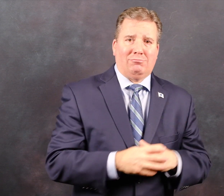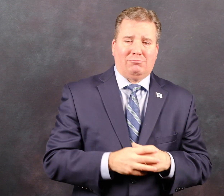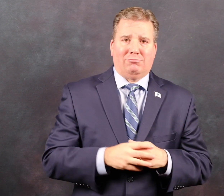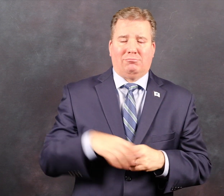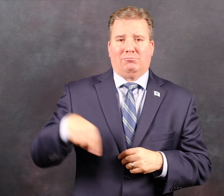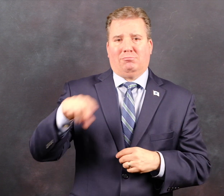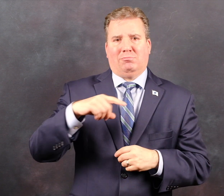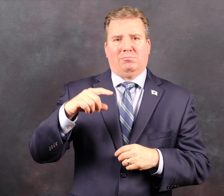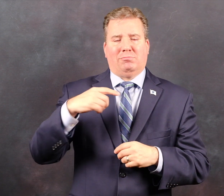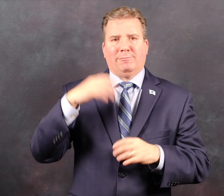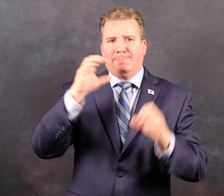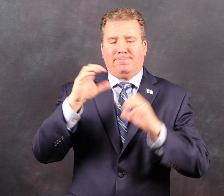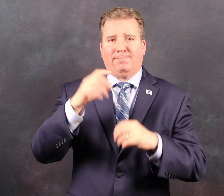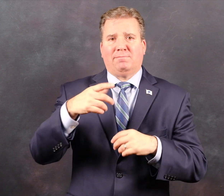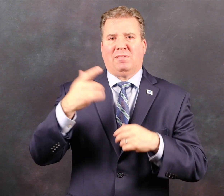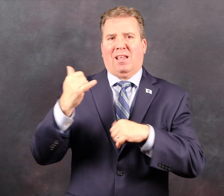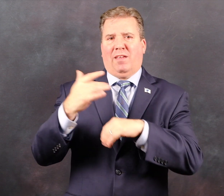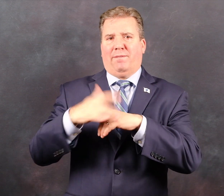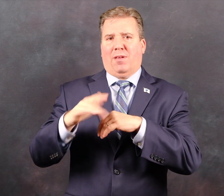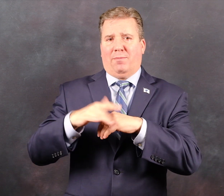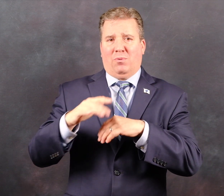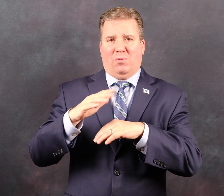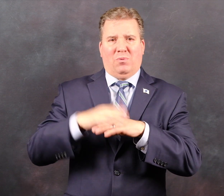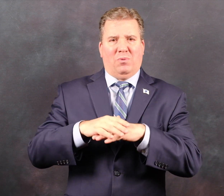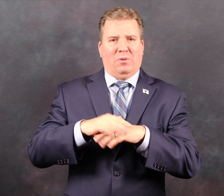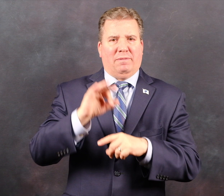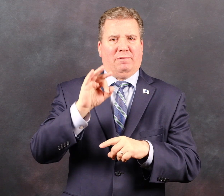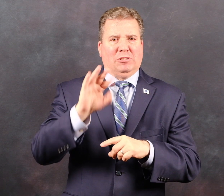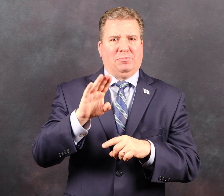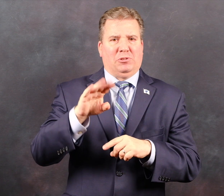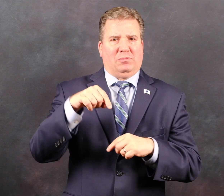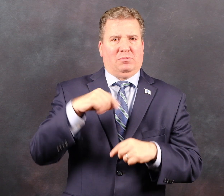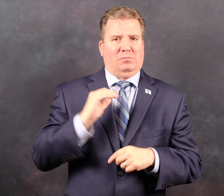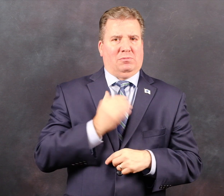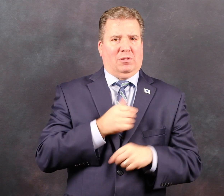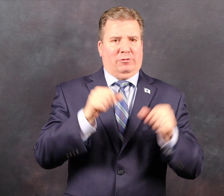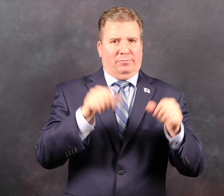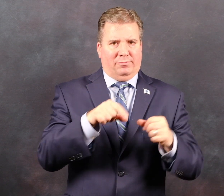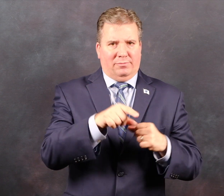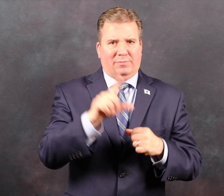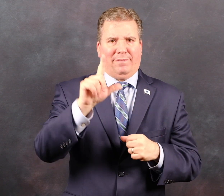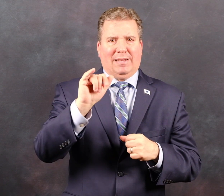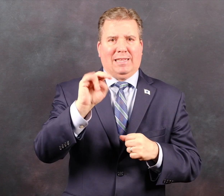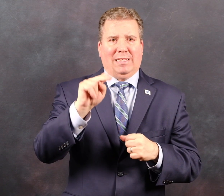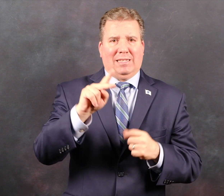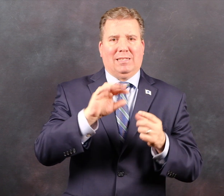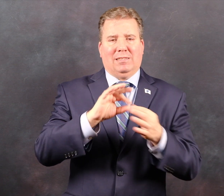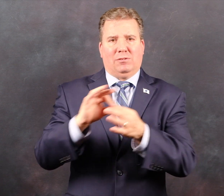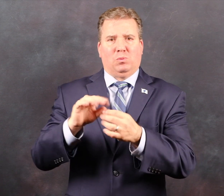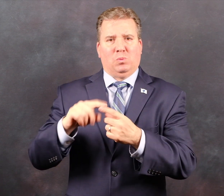The employment posting is available on our MCDHH Facebook page with a link to the position